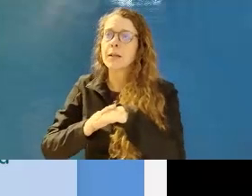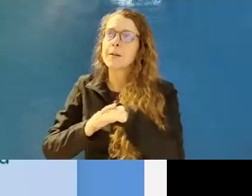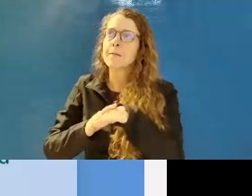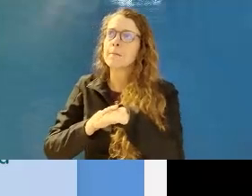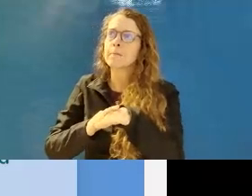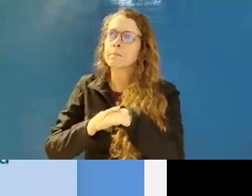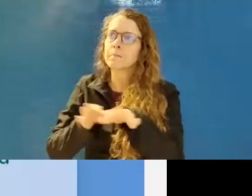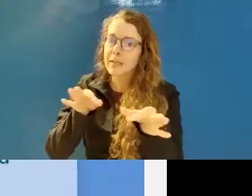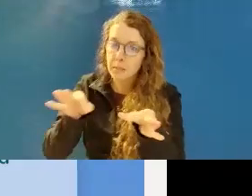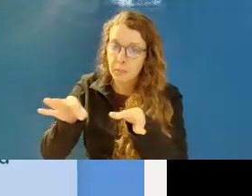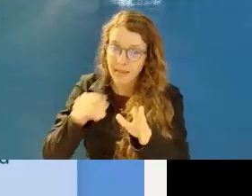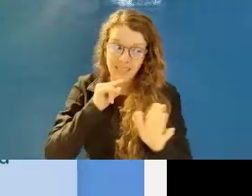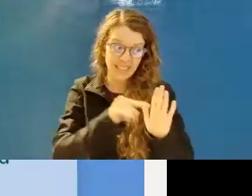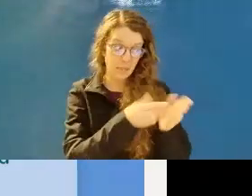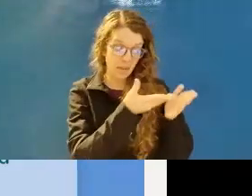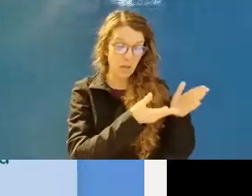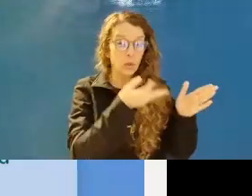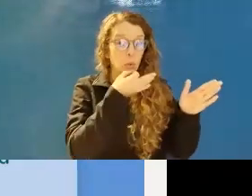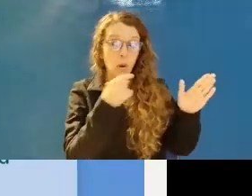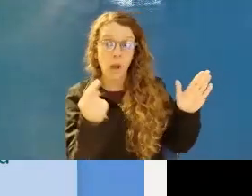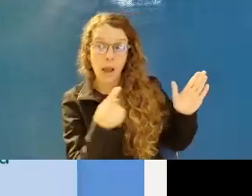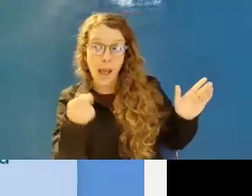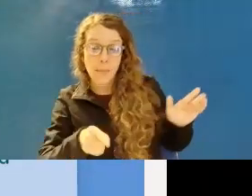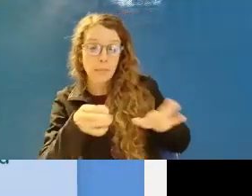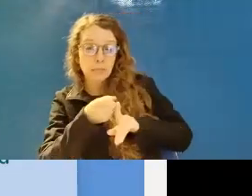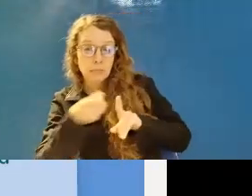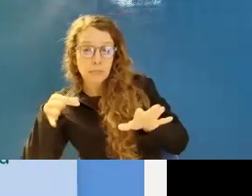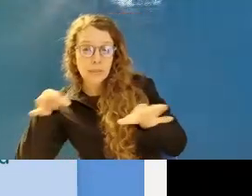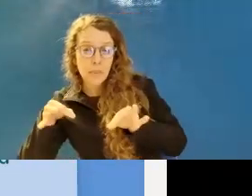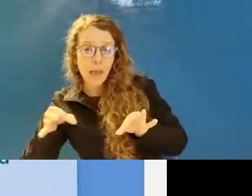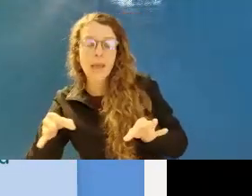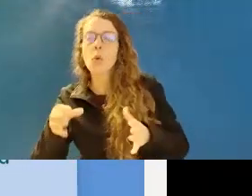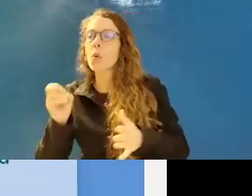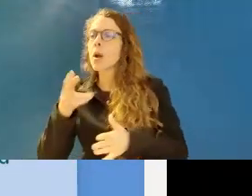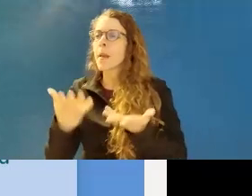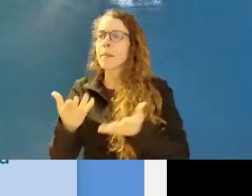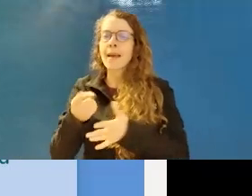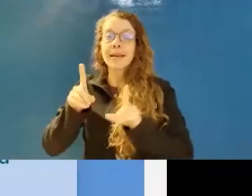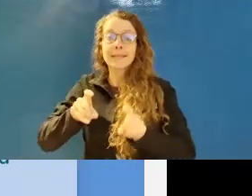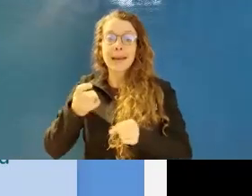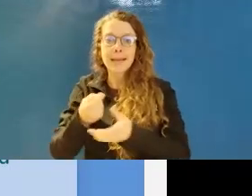explaining the assignments that are coming up, maybe, you know, they had an assessment last week or a couple weeks ago